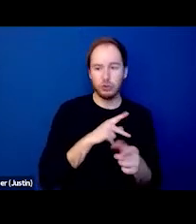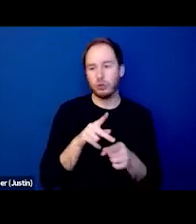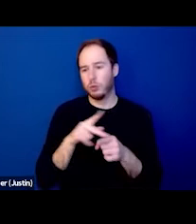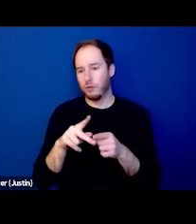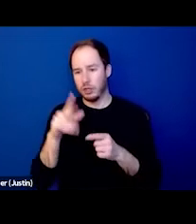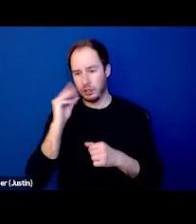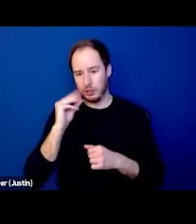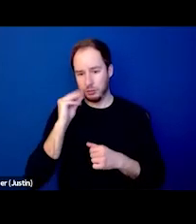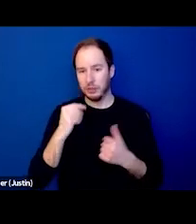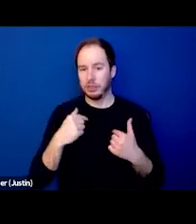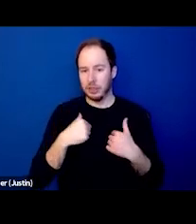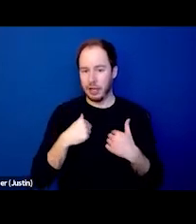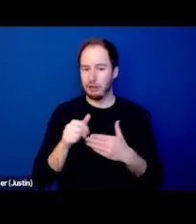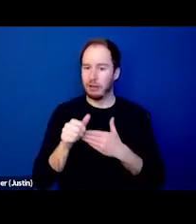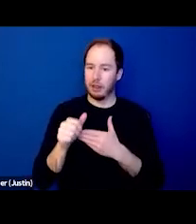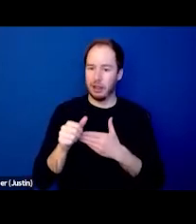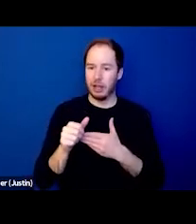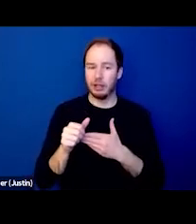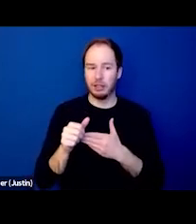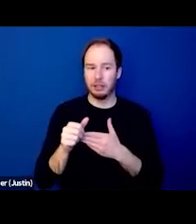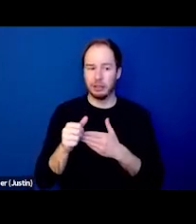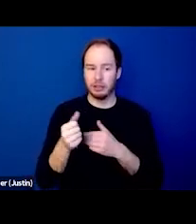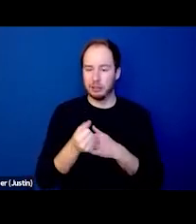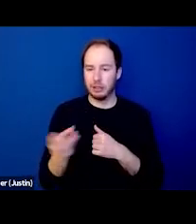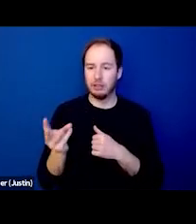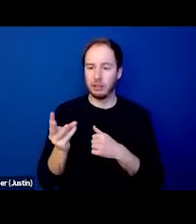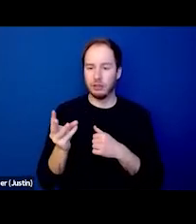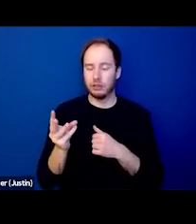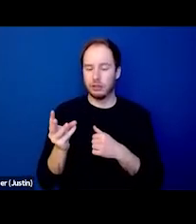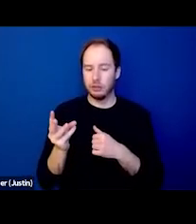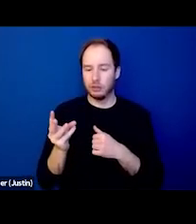I had led a number of tribal health and education programs